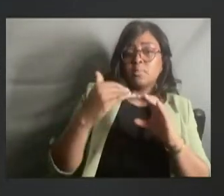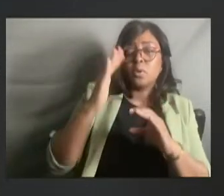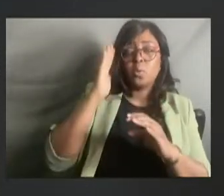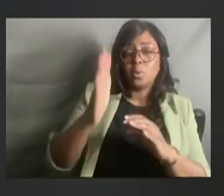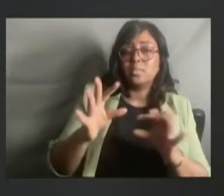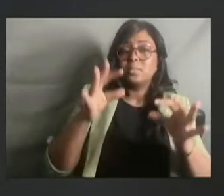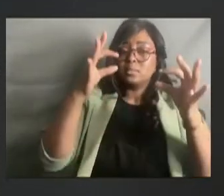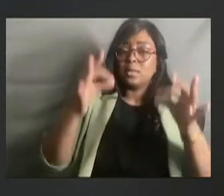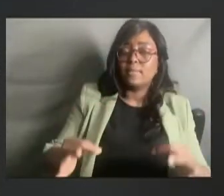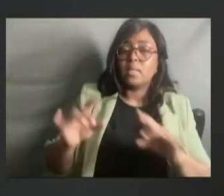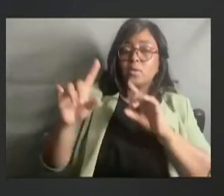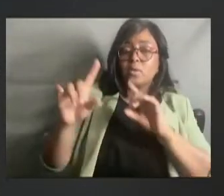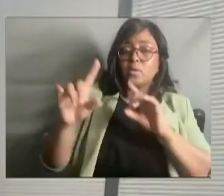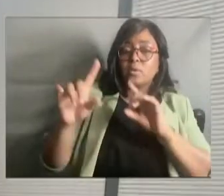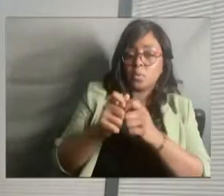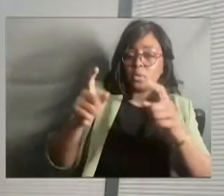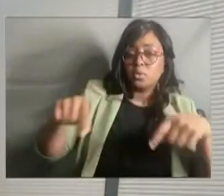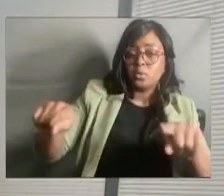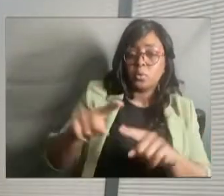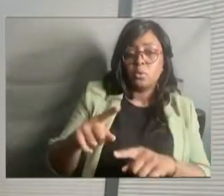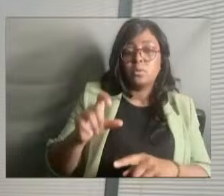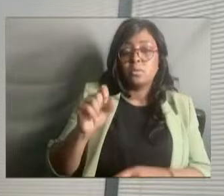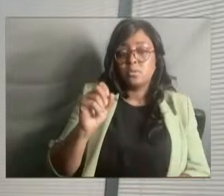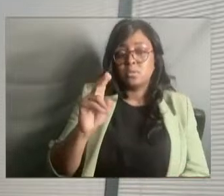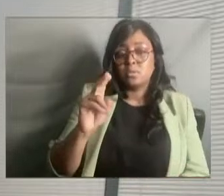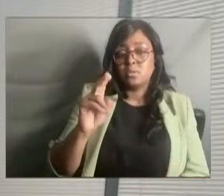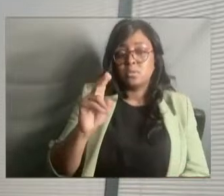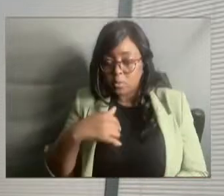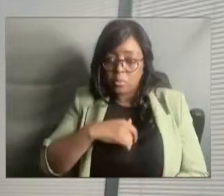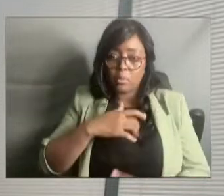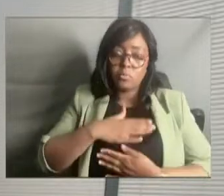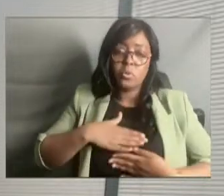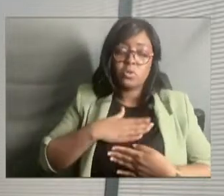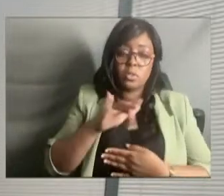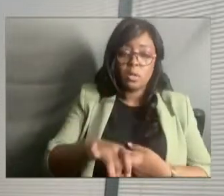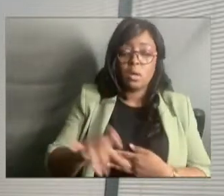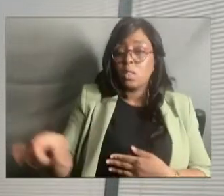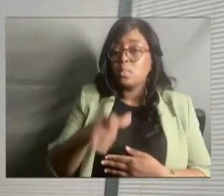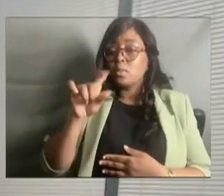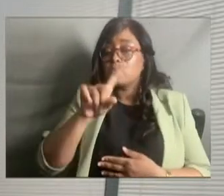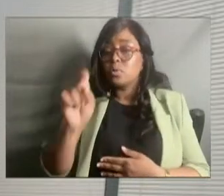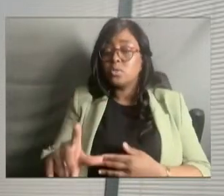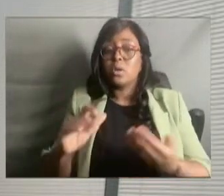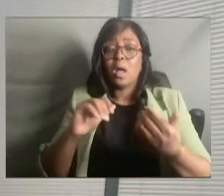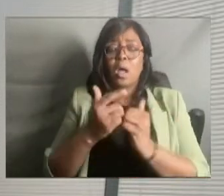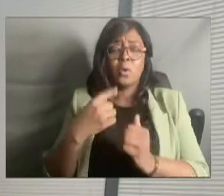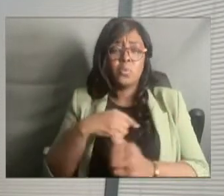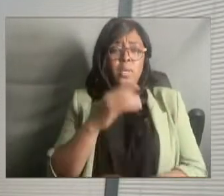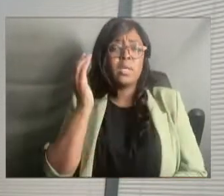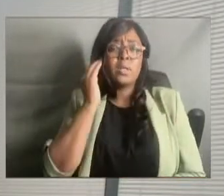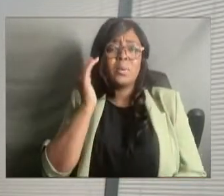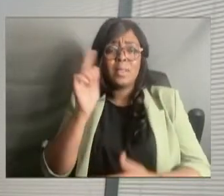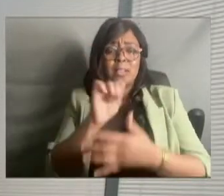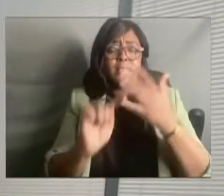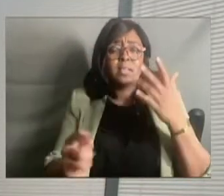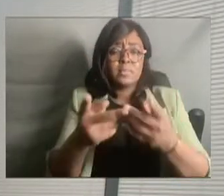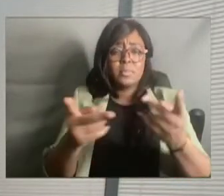comments that were shared before. Thank you for tagging your email. We will certainly respond to you, Sully. We